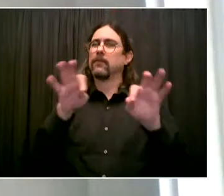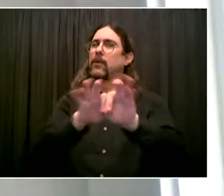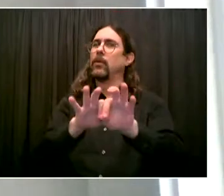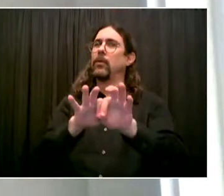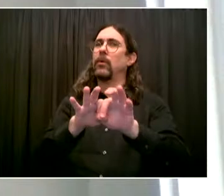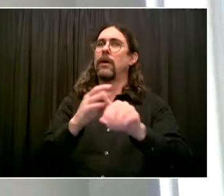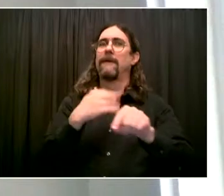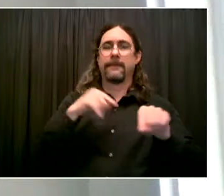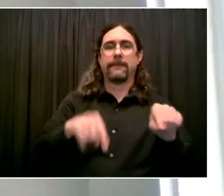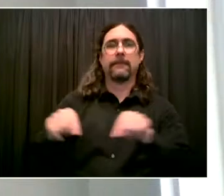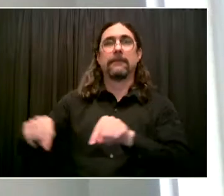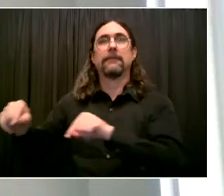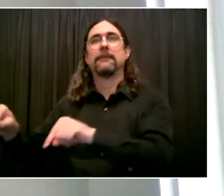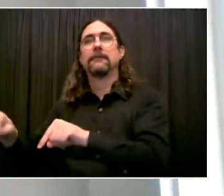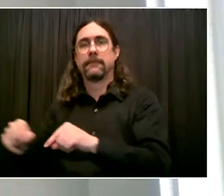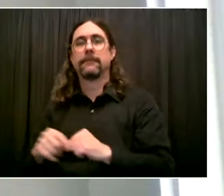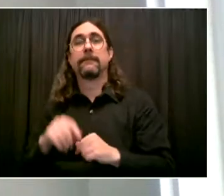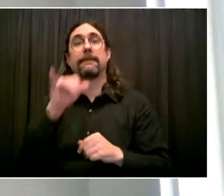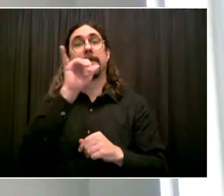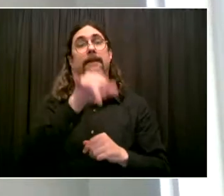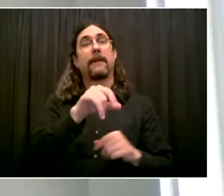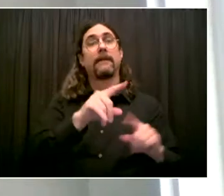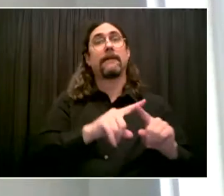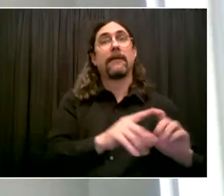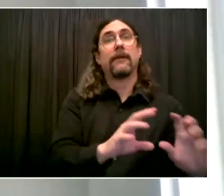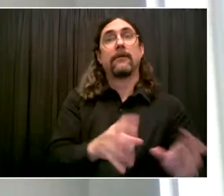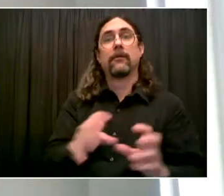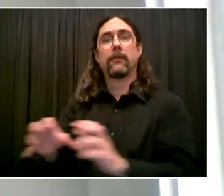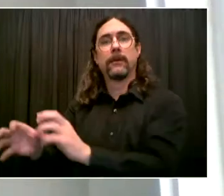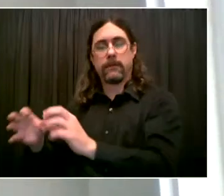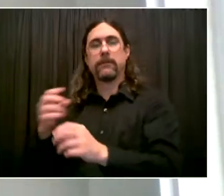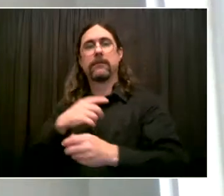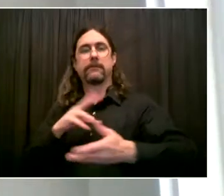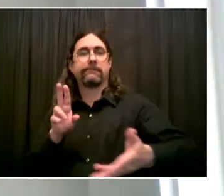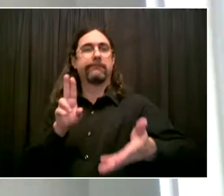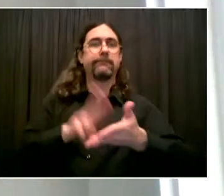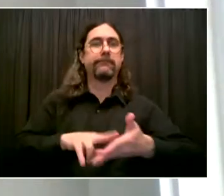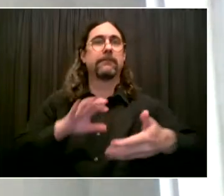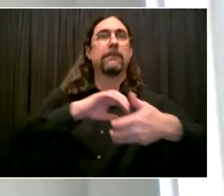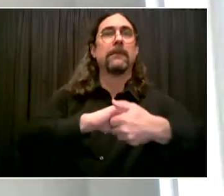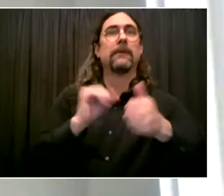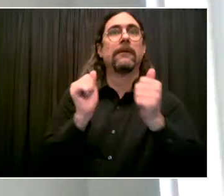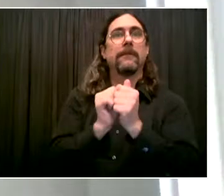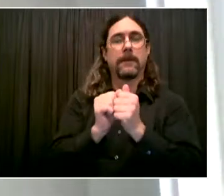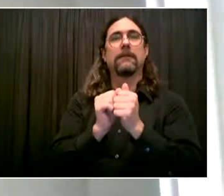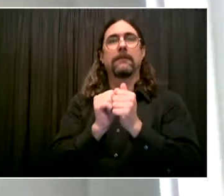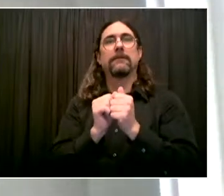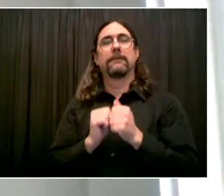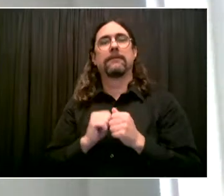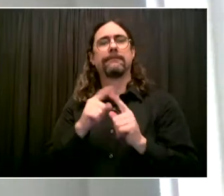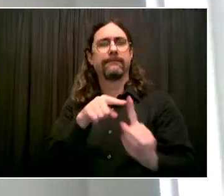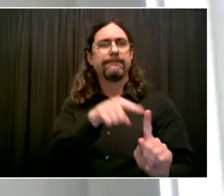RELIES ON EXPERTIISE SE OF NONPROFIT ORGANIZATIONS, GROUPS THAT THE CITY HAS A CONTRACT WITH FOR INSIGHTS ABOUT DAY-TO-DAY